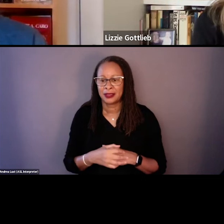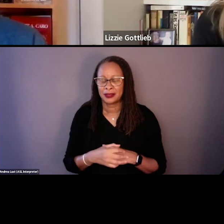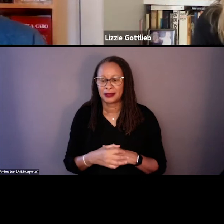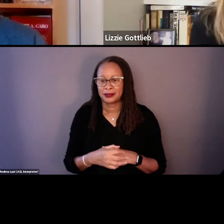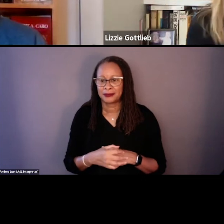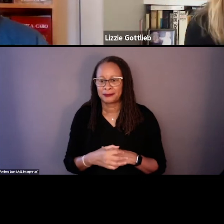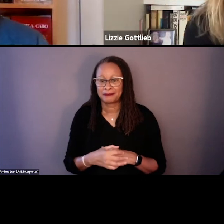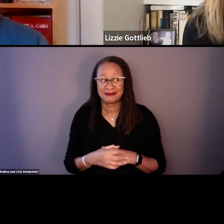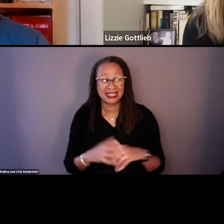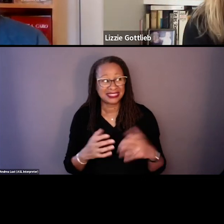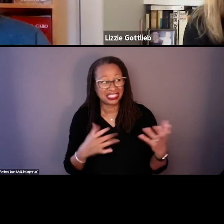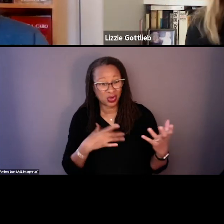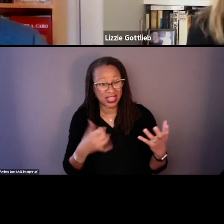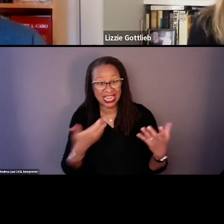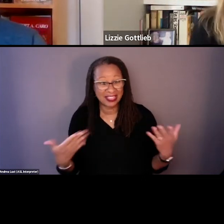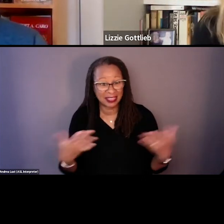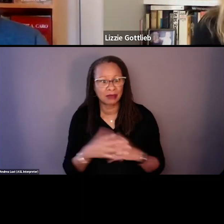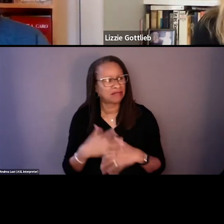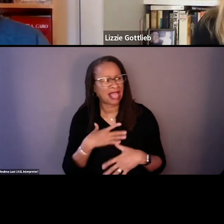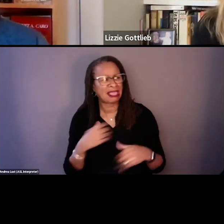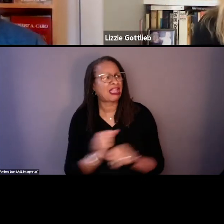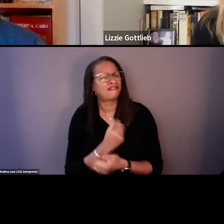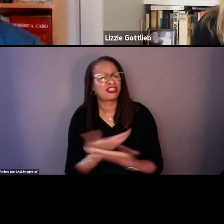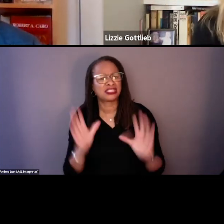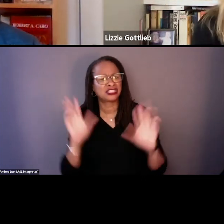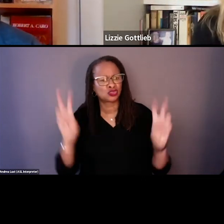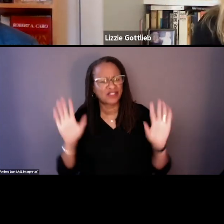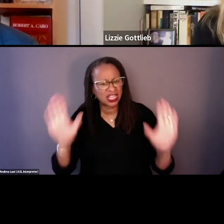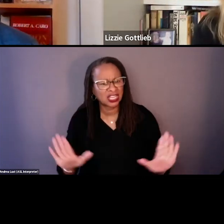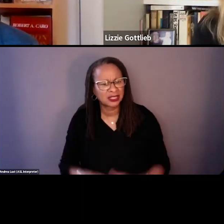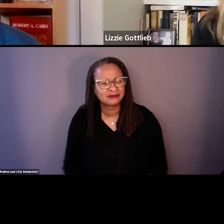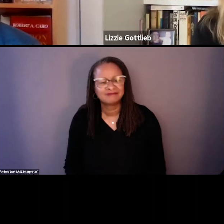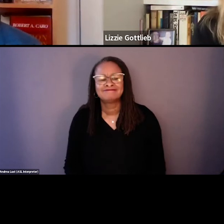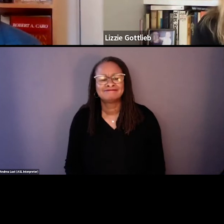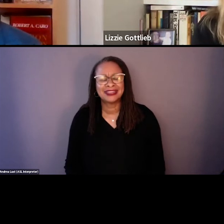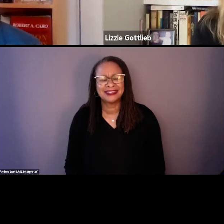Exactly. No, but he, you know, I think he keeps saying he's very happy for me more than for himself. Okay.